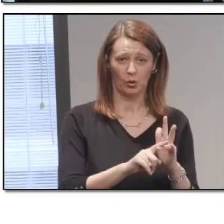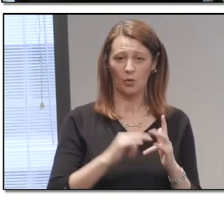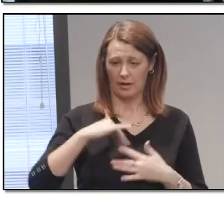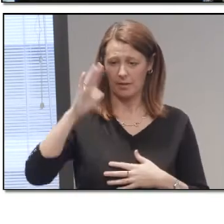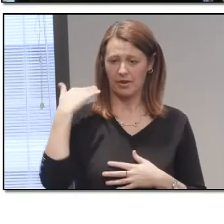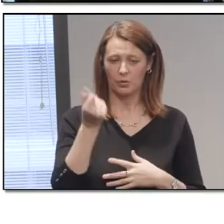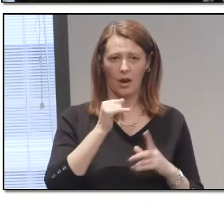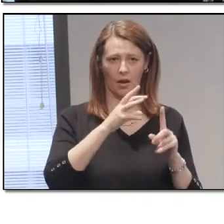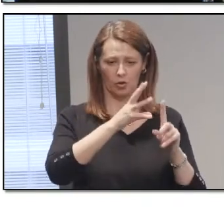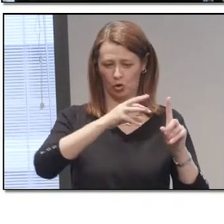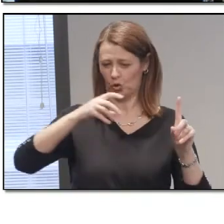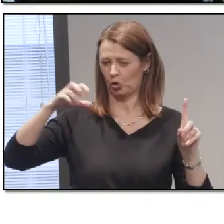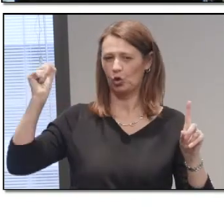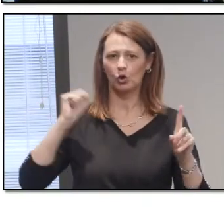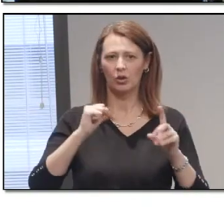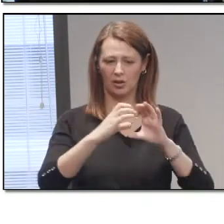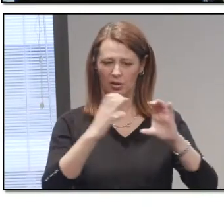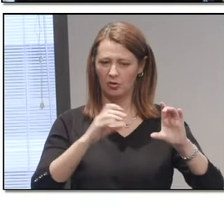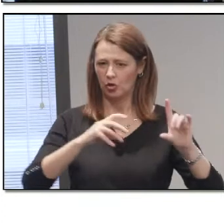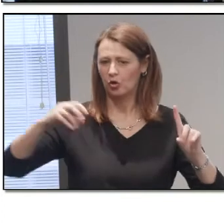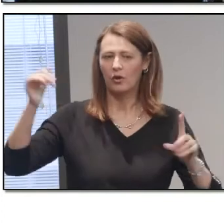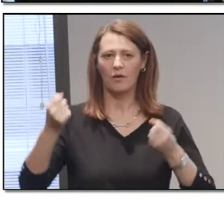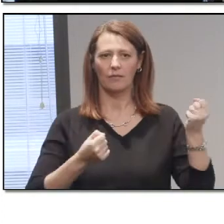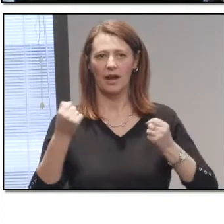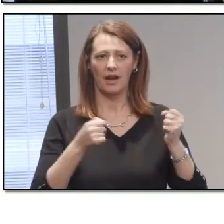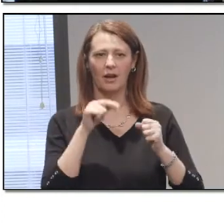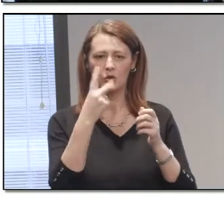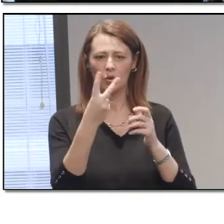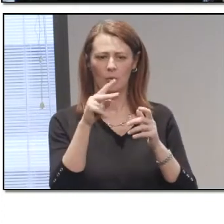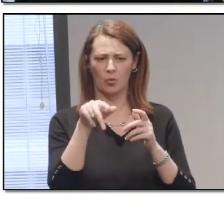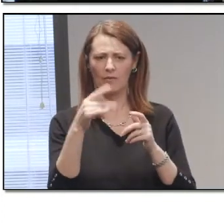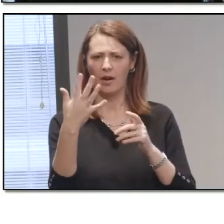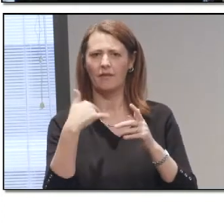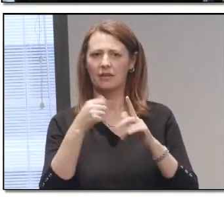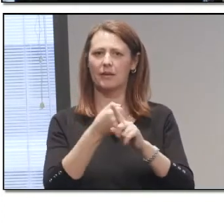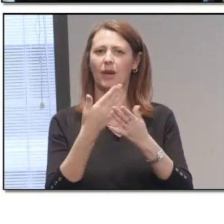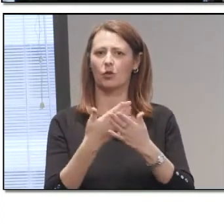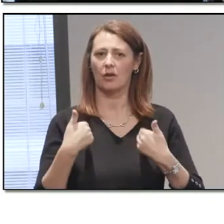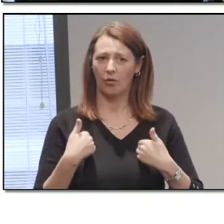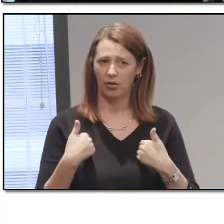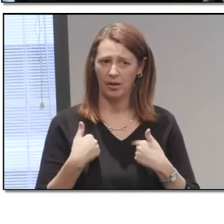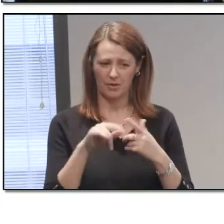exhaust emissions such as PM2.5 which is an impact on health but actually it's changing to